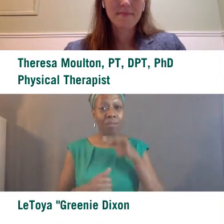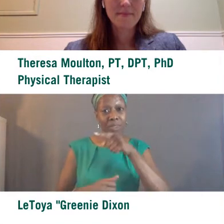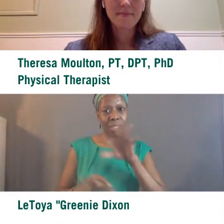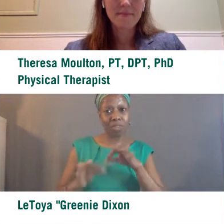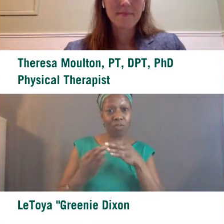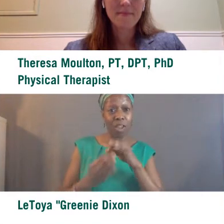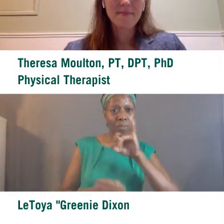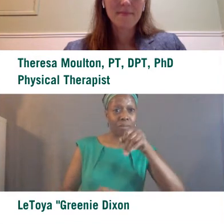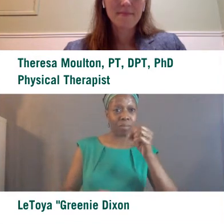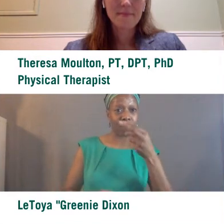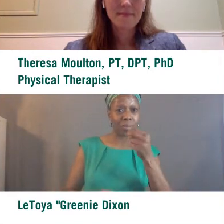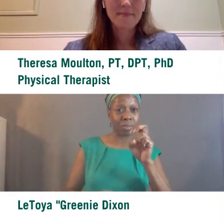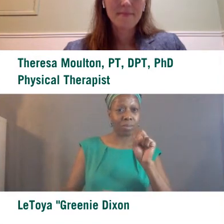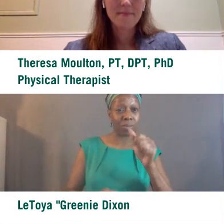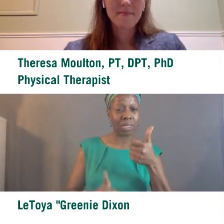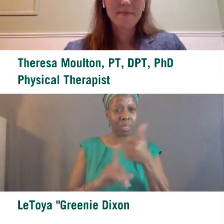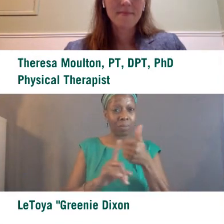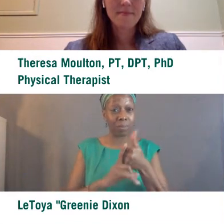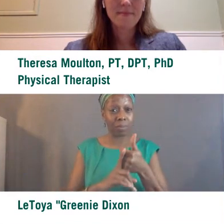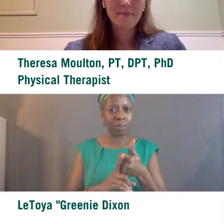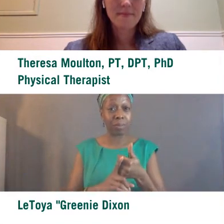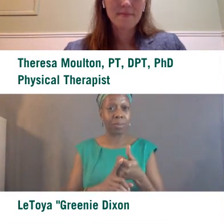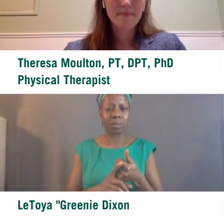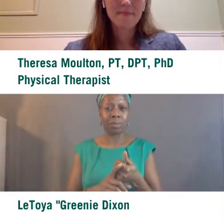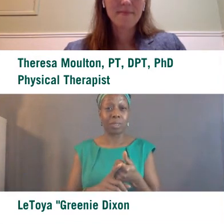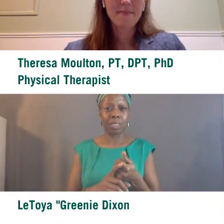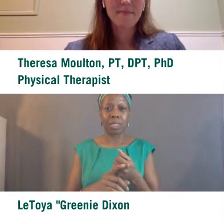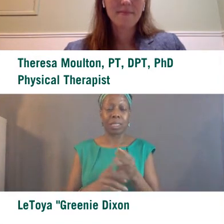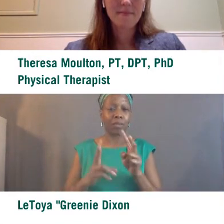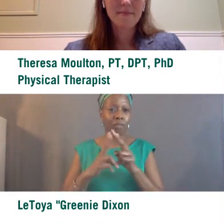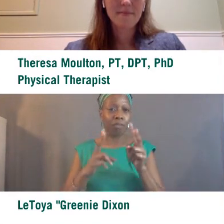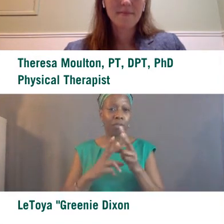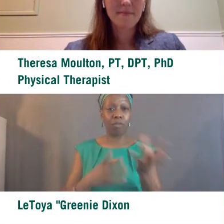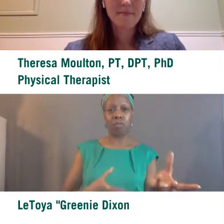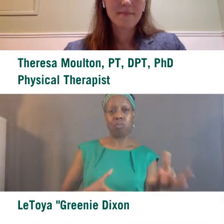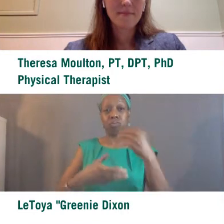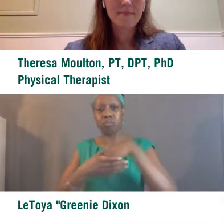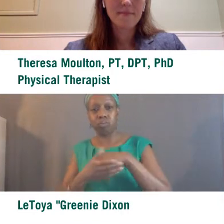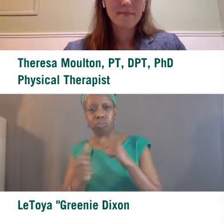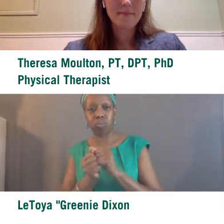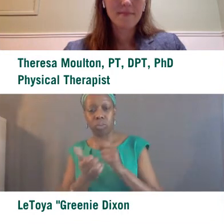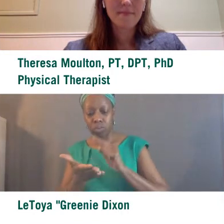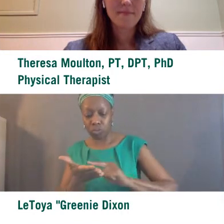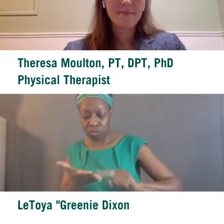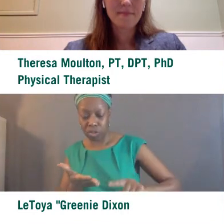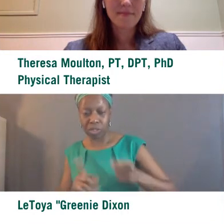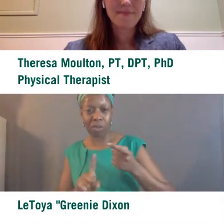who has been very involved, obviously in research actually from the very beginning.